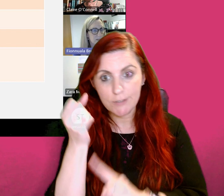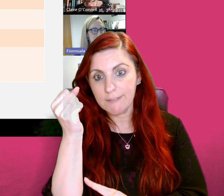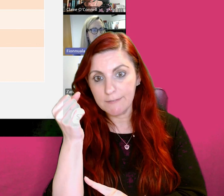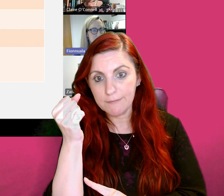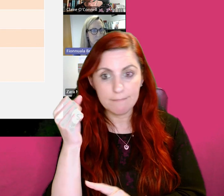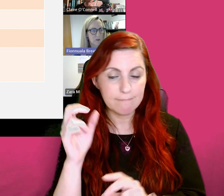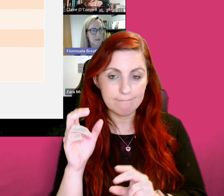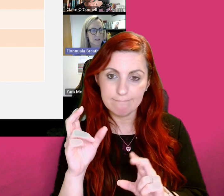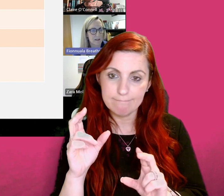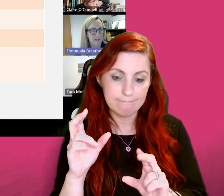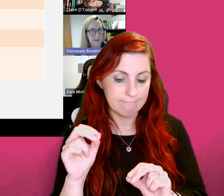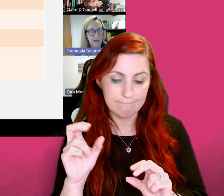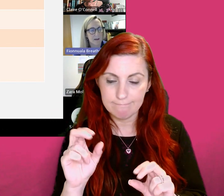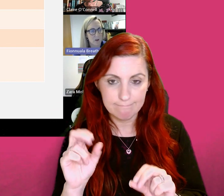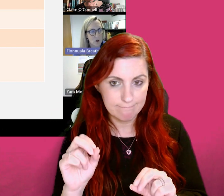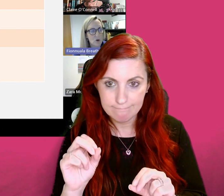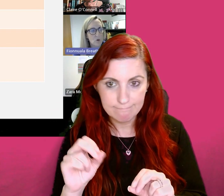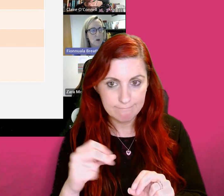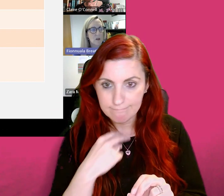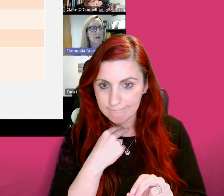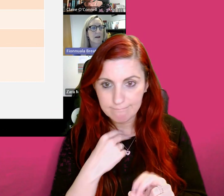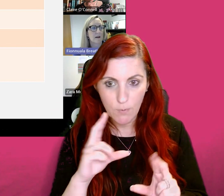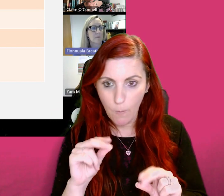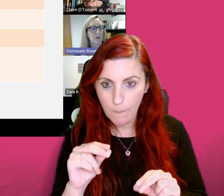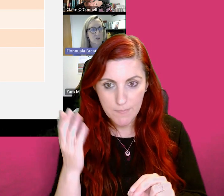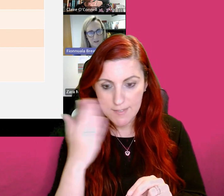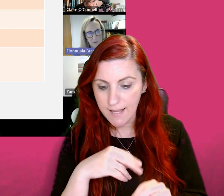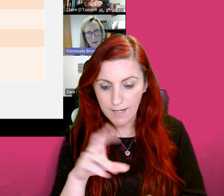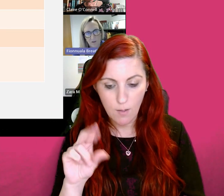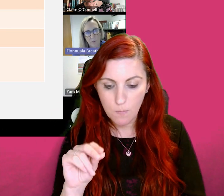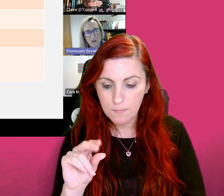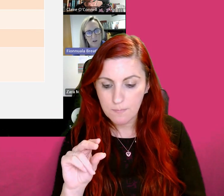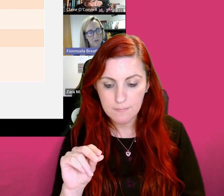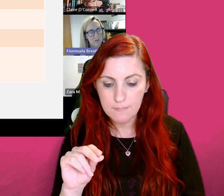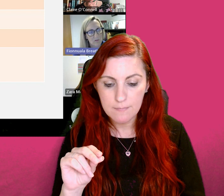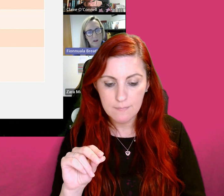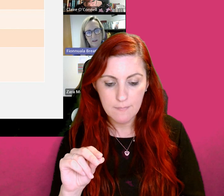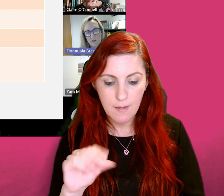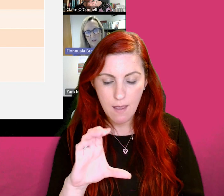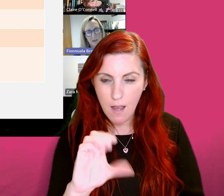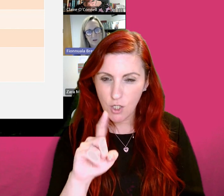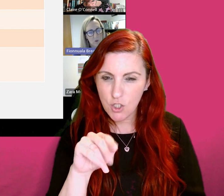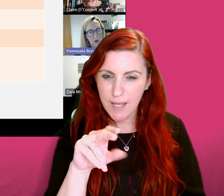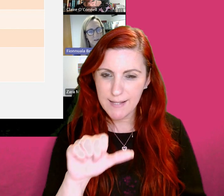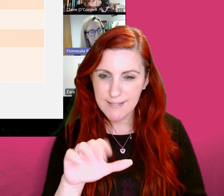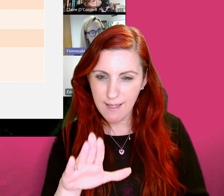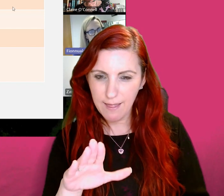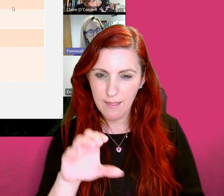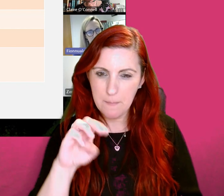would say disappointingly sadly no and congenital malformation rates are still twice as high as in